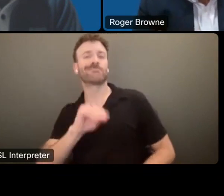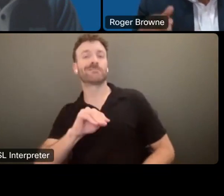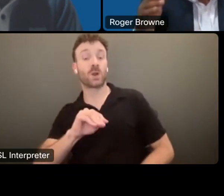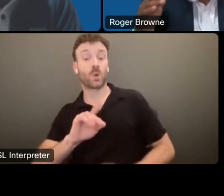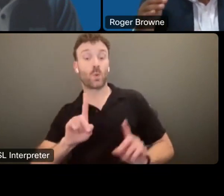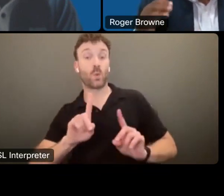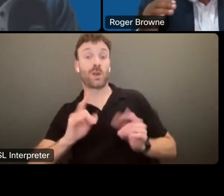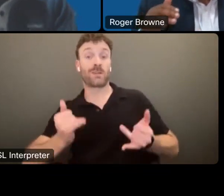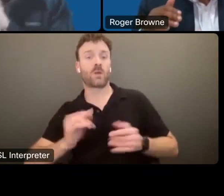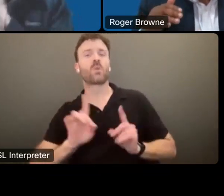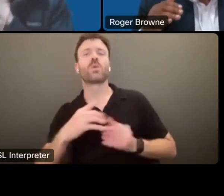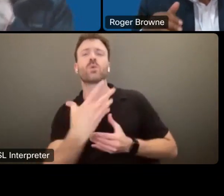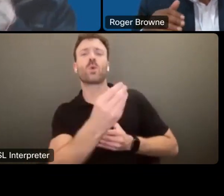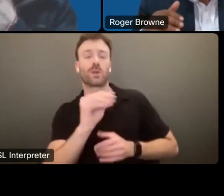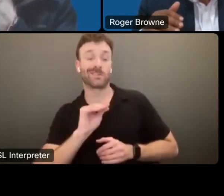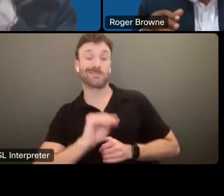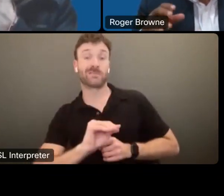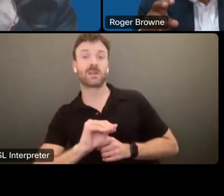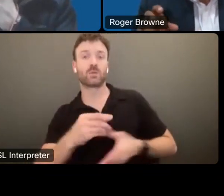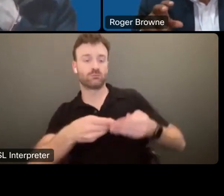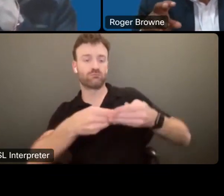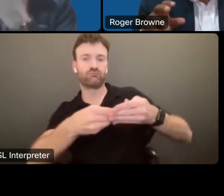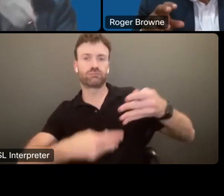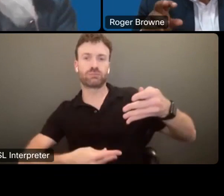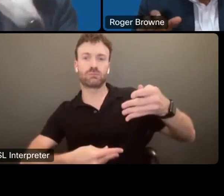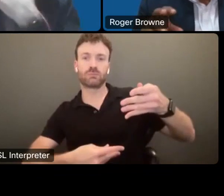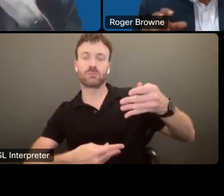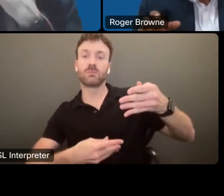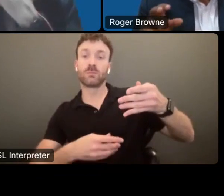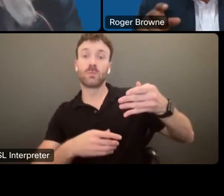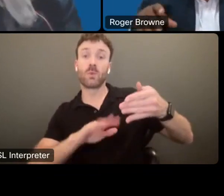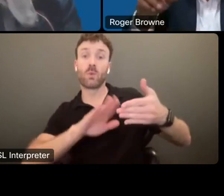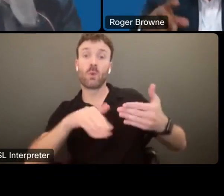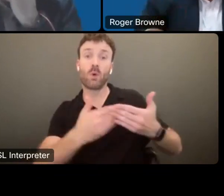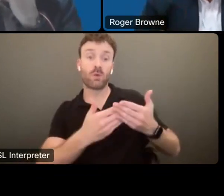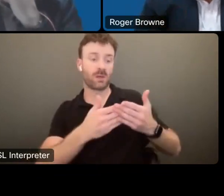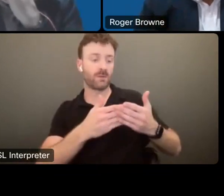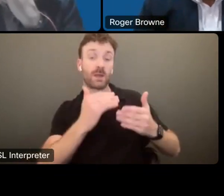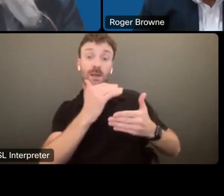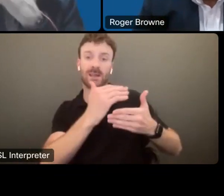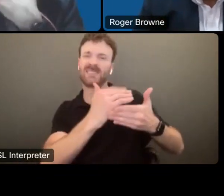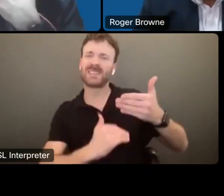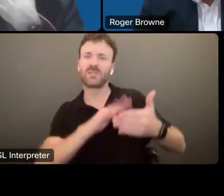it provides you with a list of all the construction closures, related closures on that path.